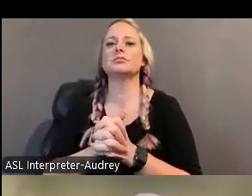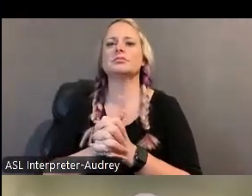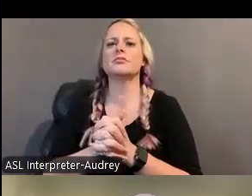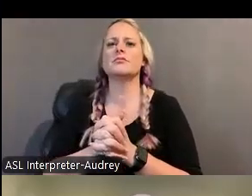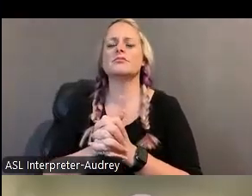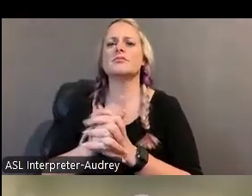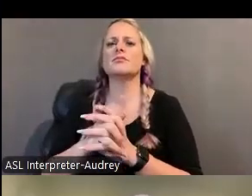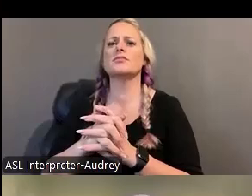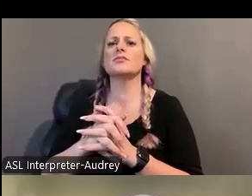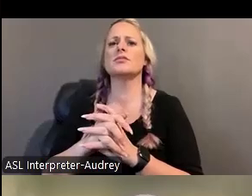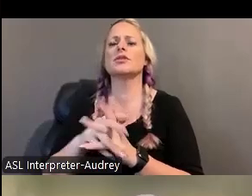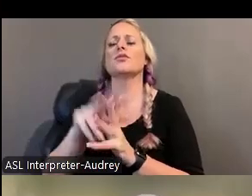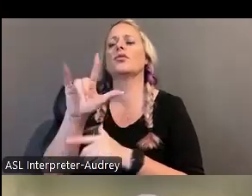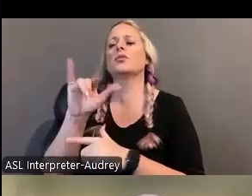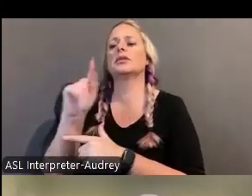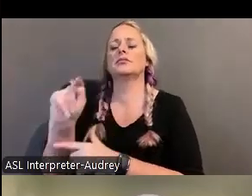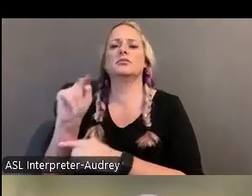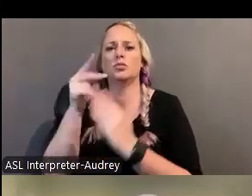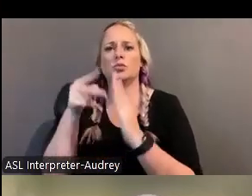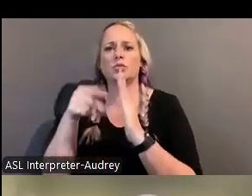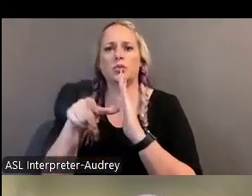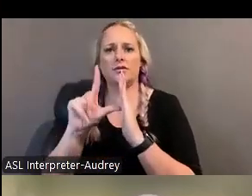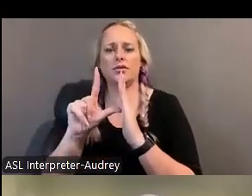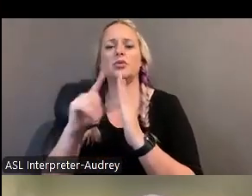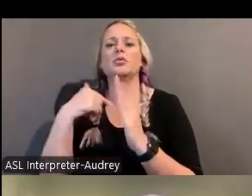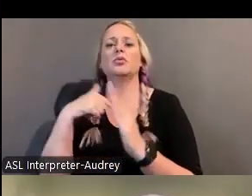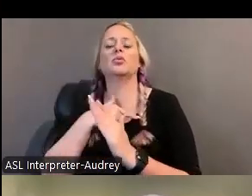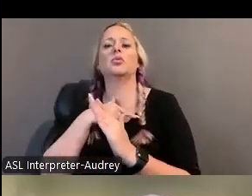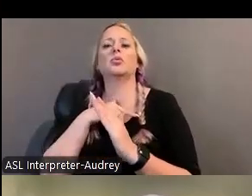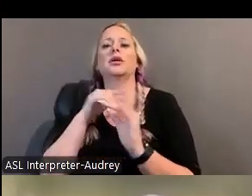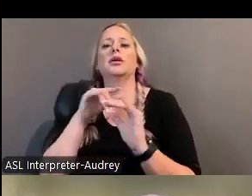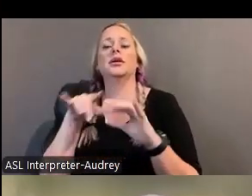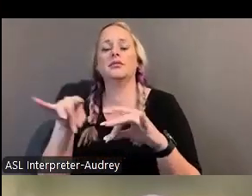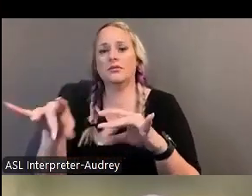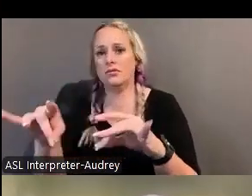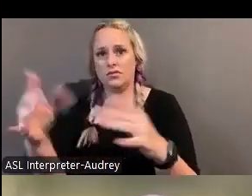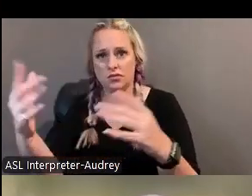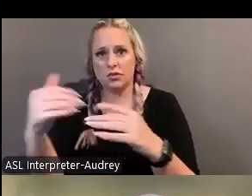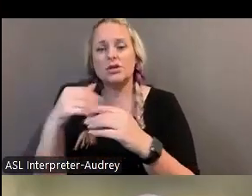So from our literature review, what we found is that social and isolation and loneliness amongst